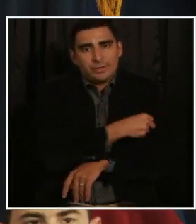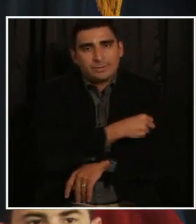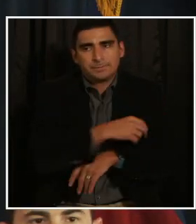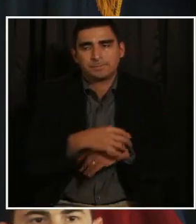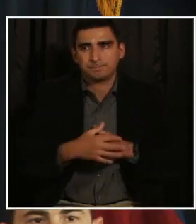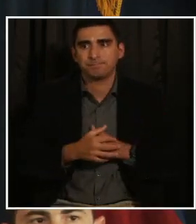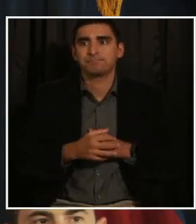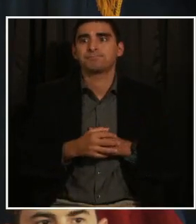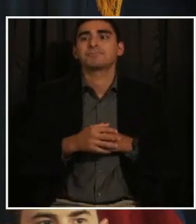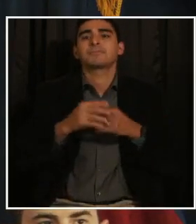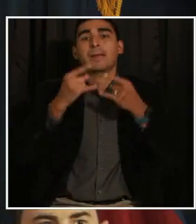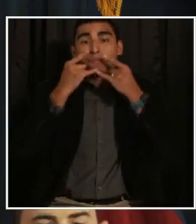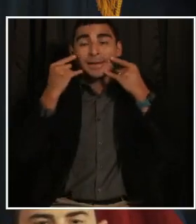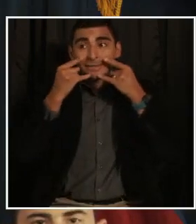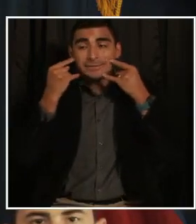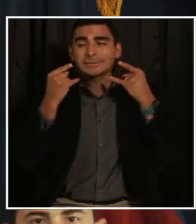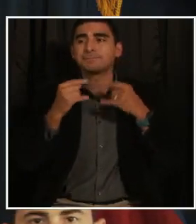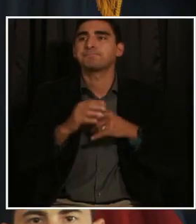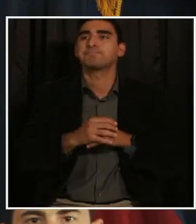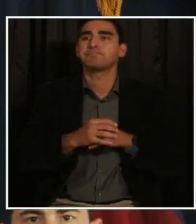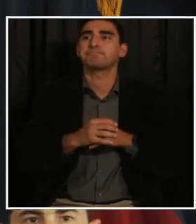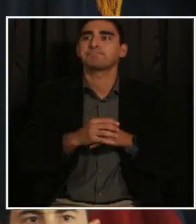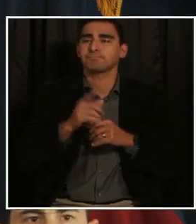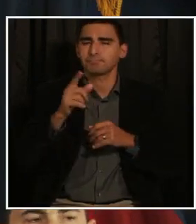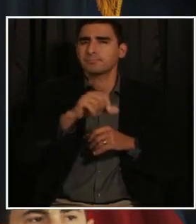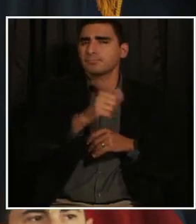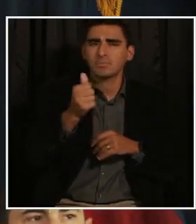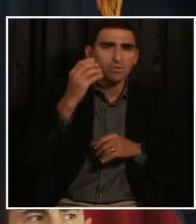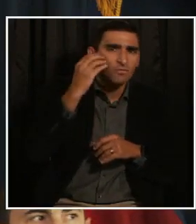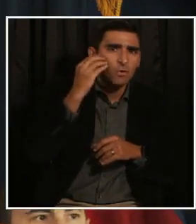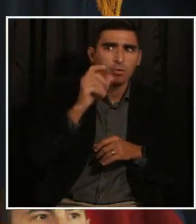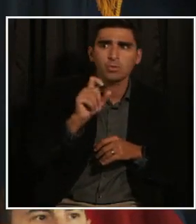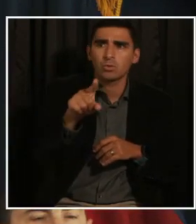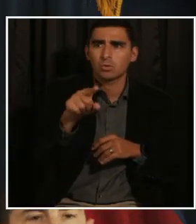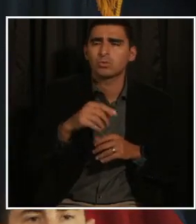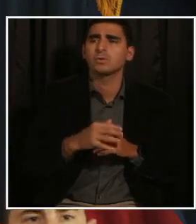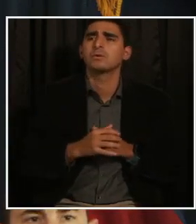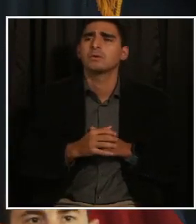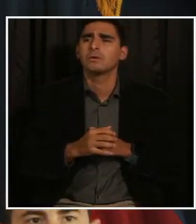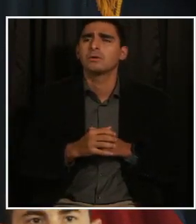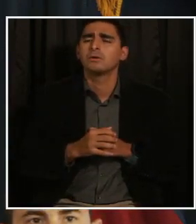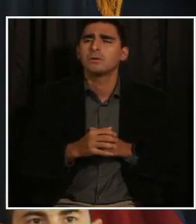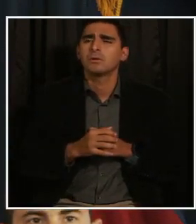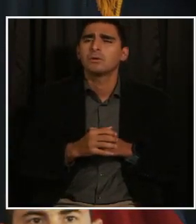and with school outbreaks doubling week over week and with the high rate of cases in children